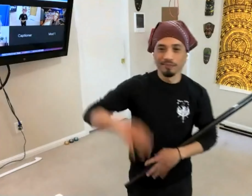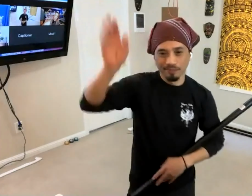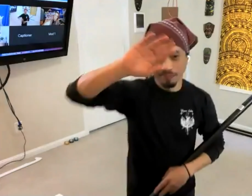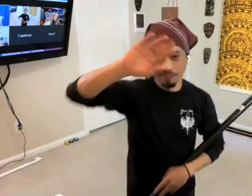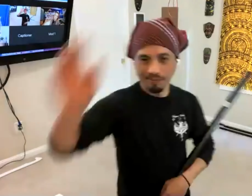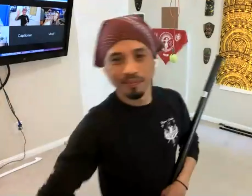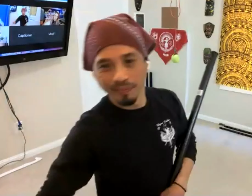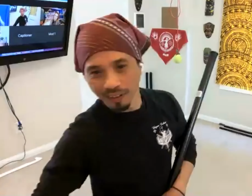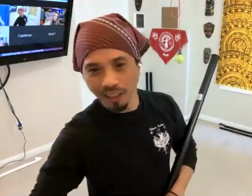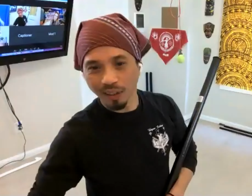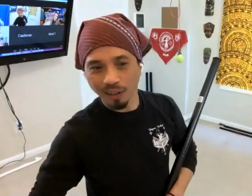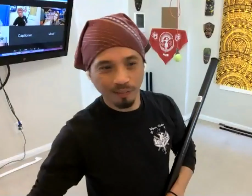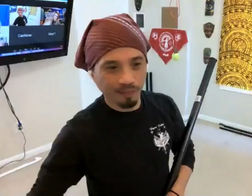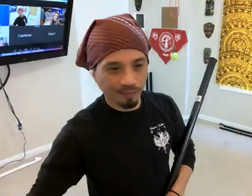THANKS BERTO.